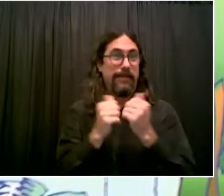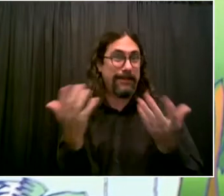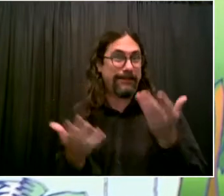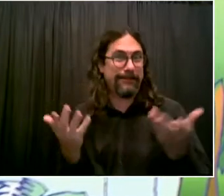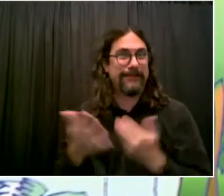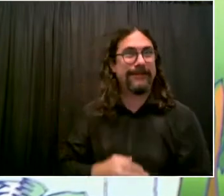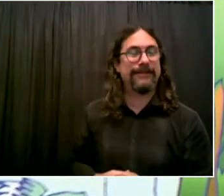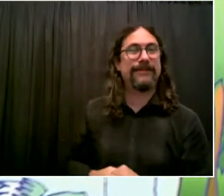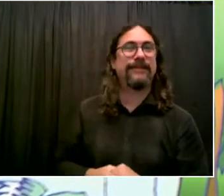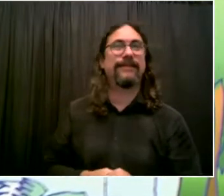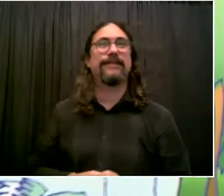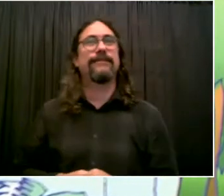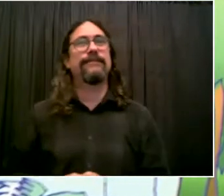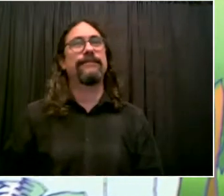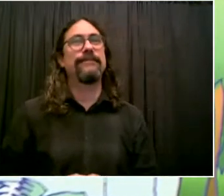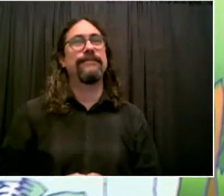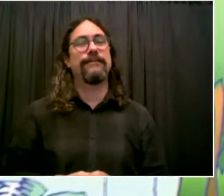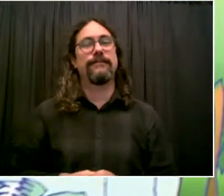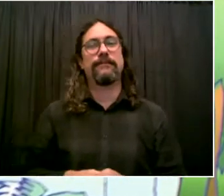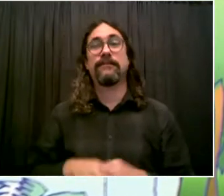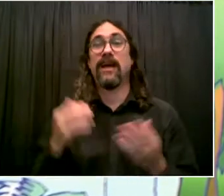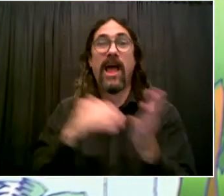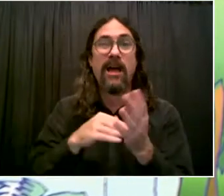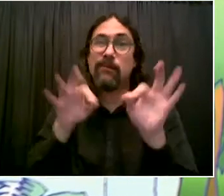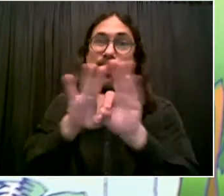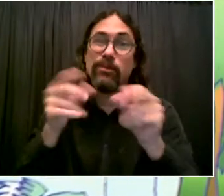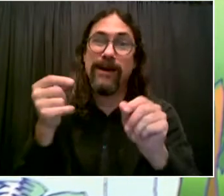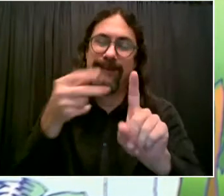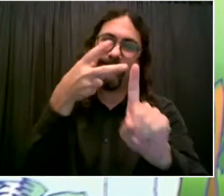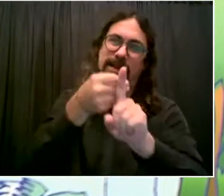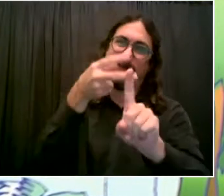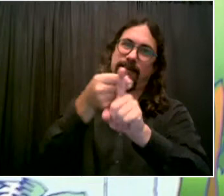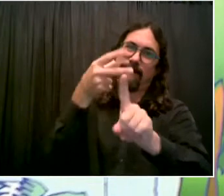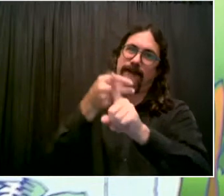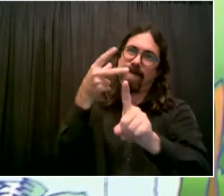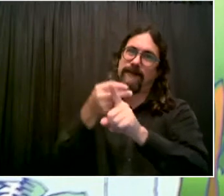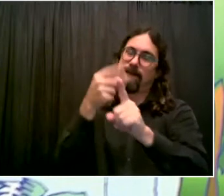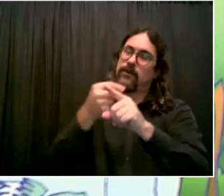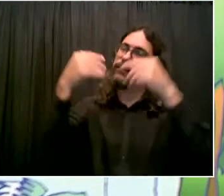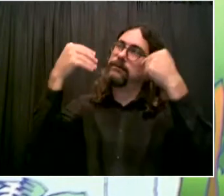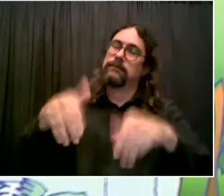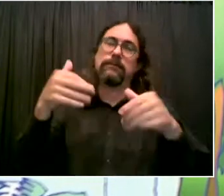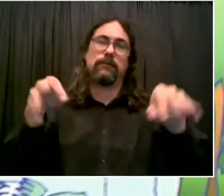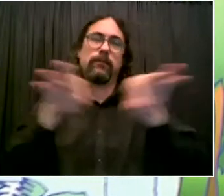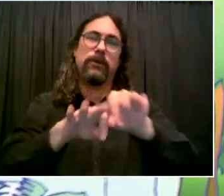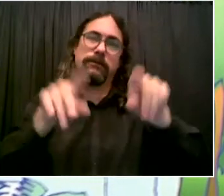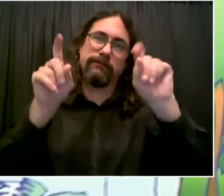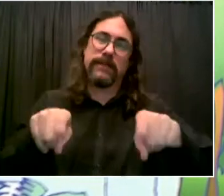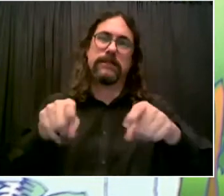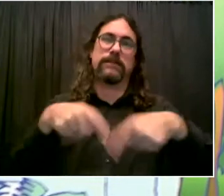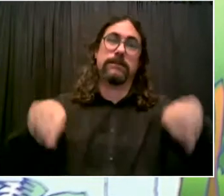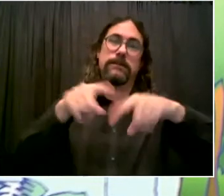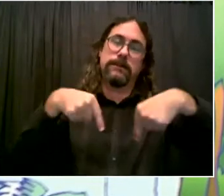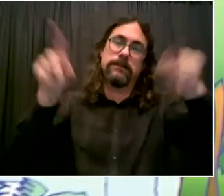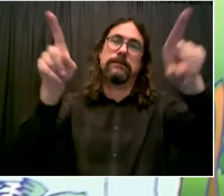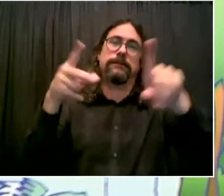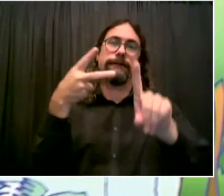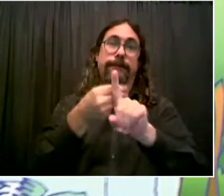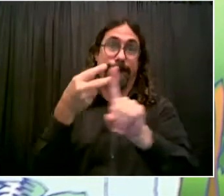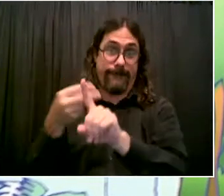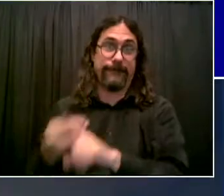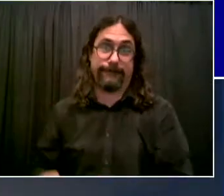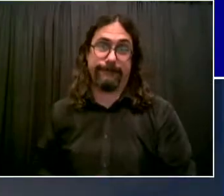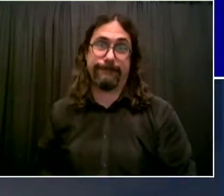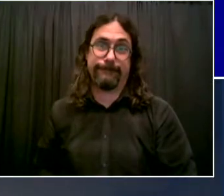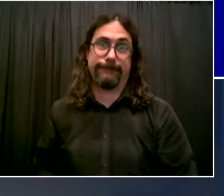THANK YOU.